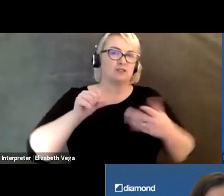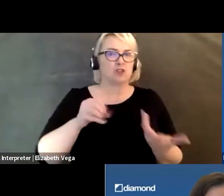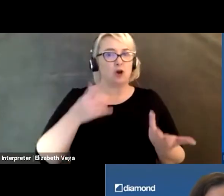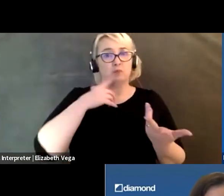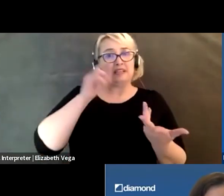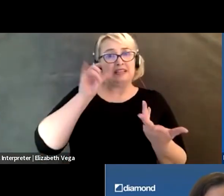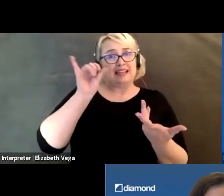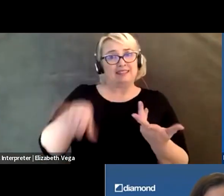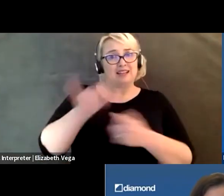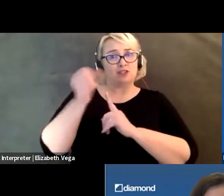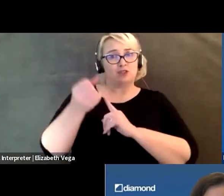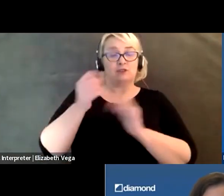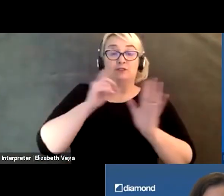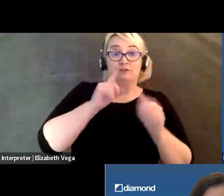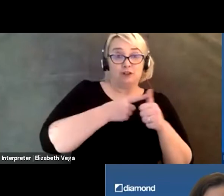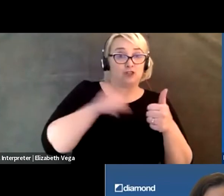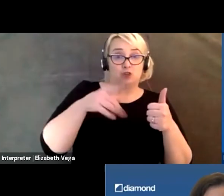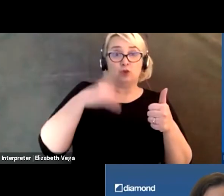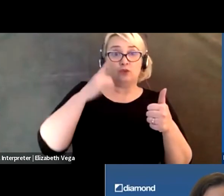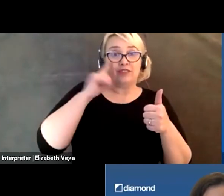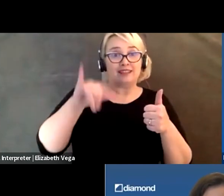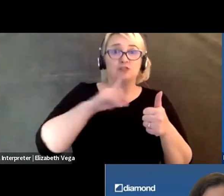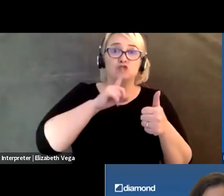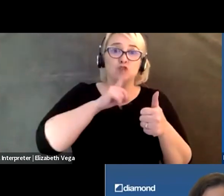actually it's a more usable page than it shows by that ARIA can error?